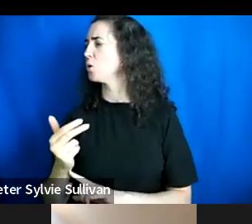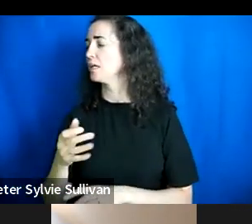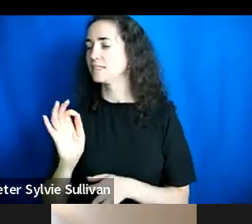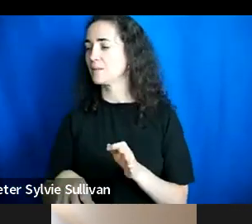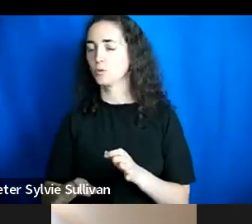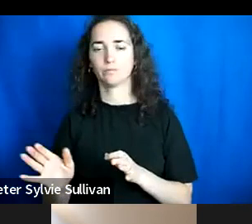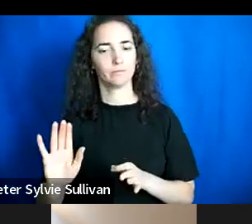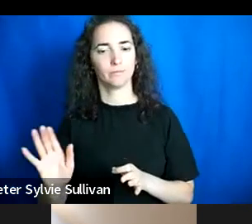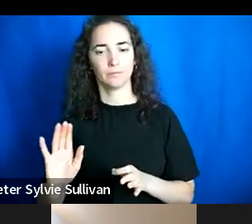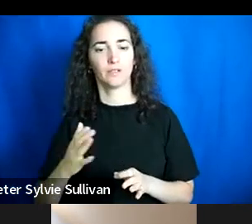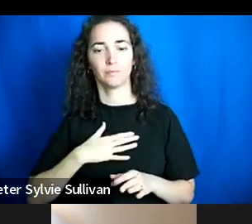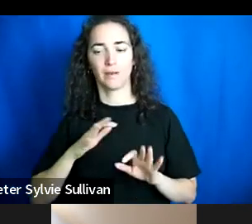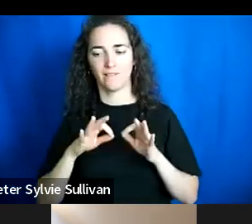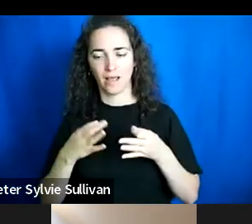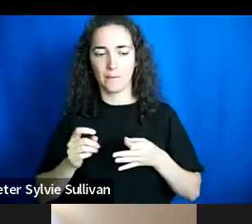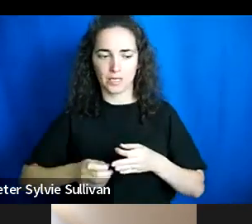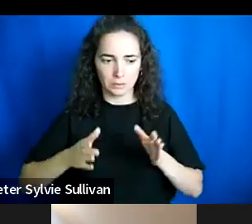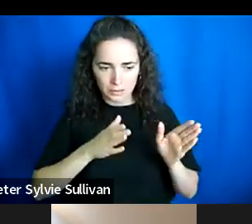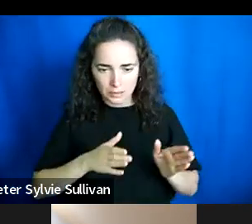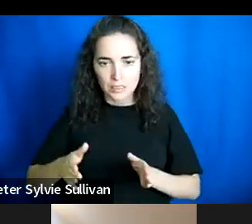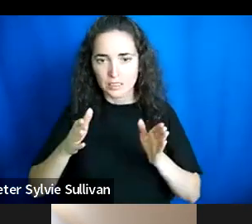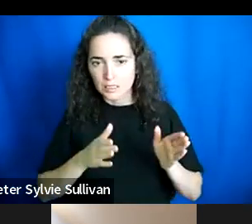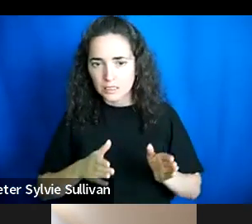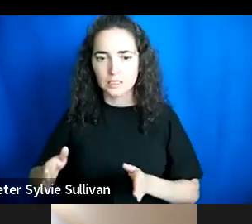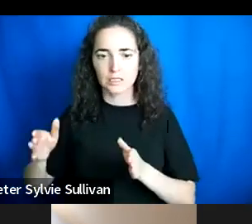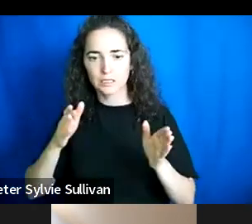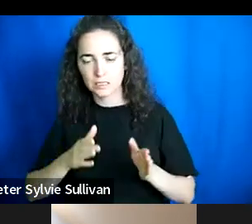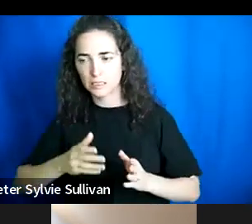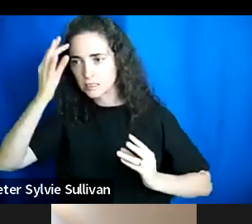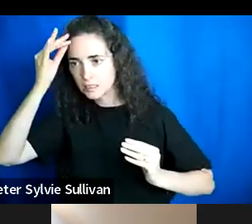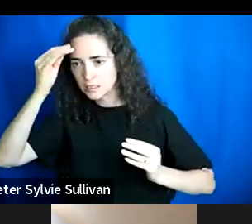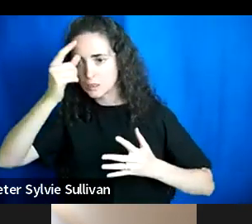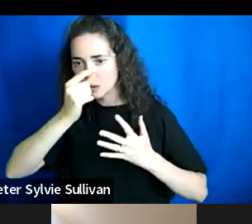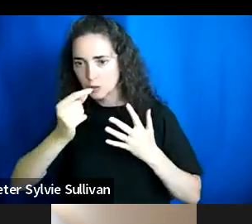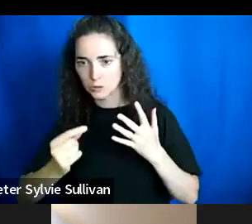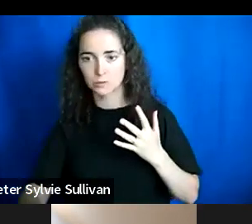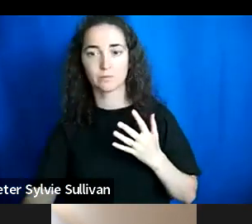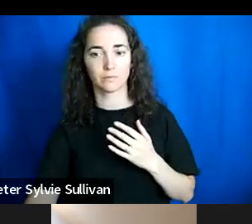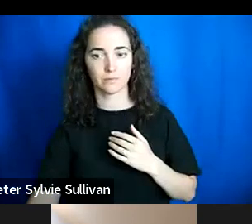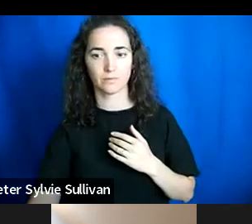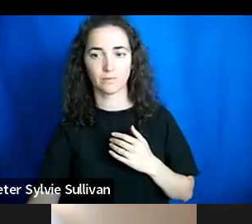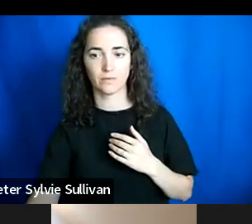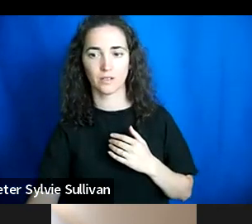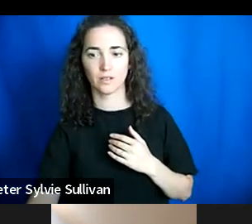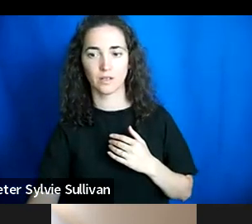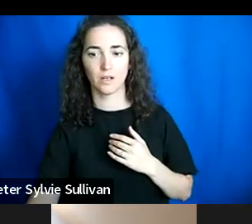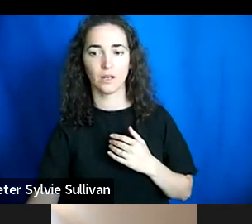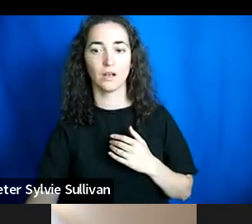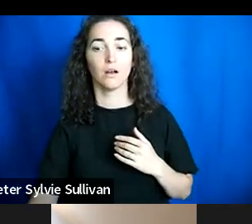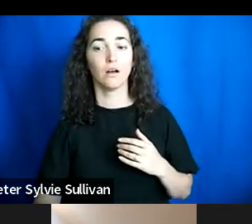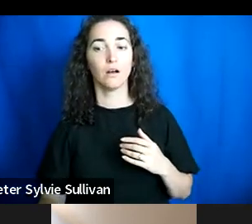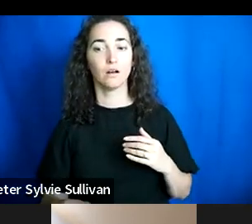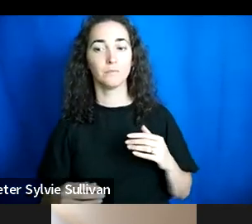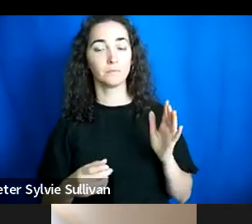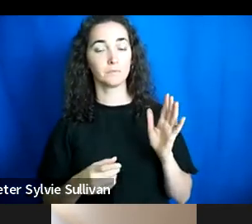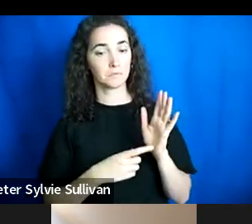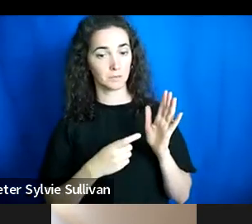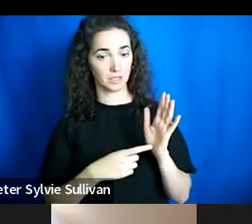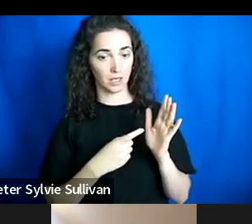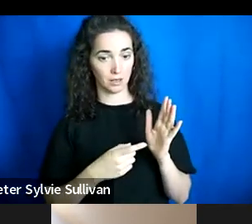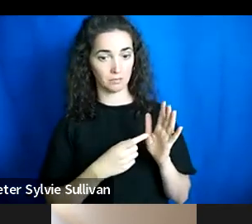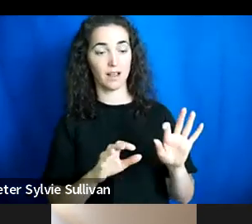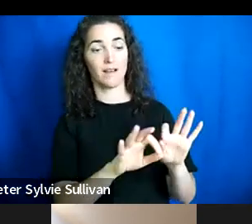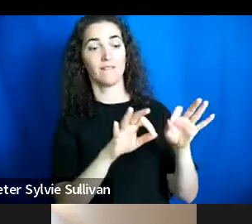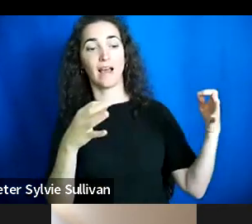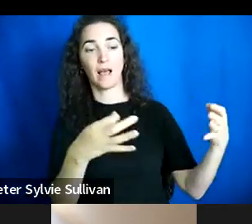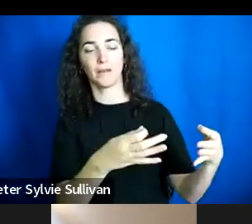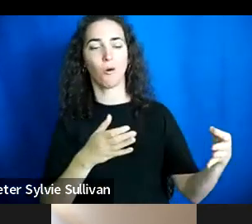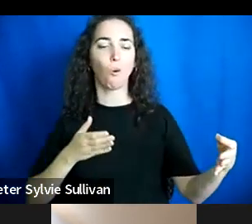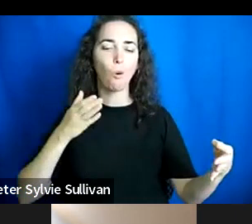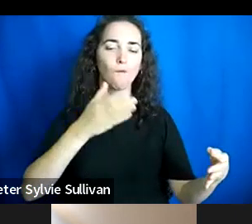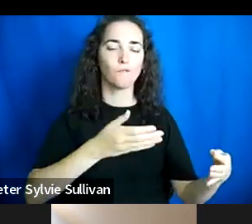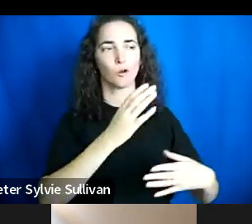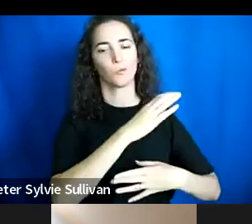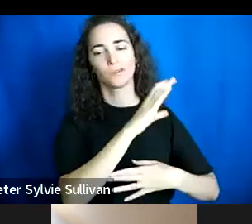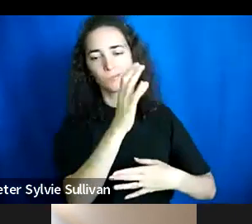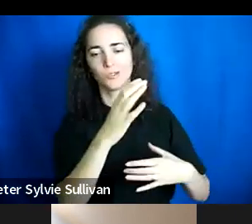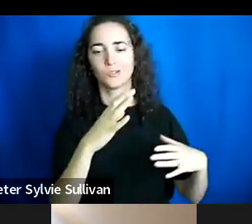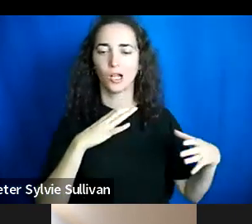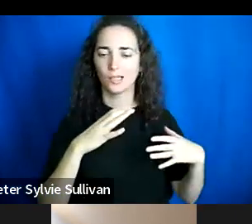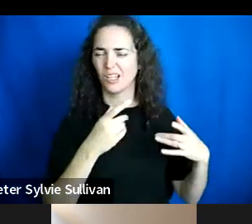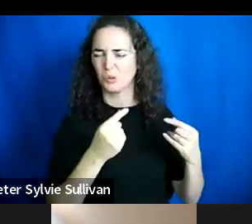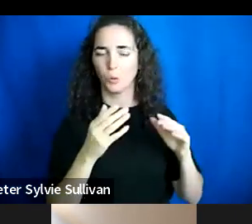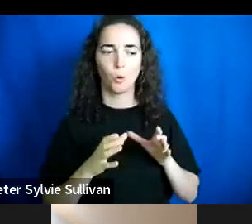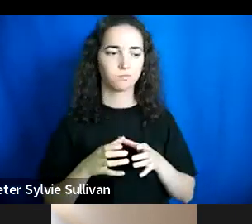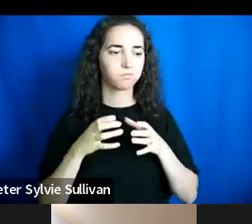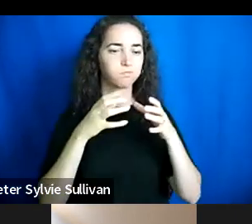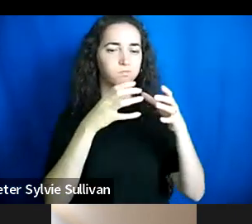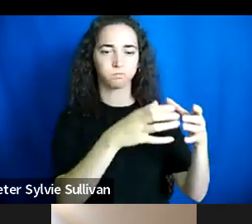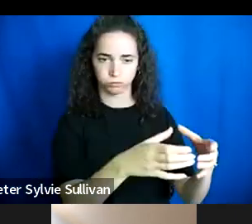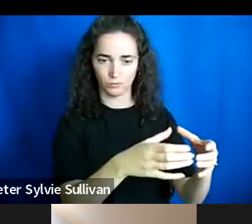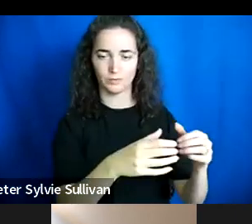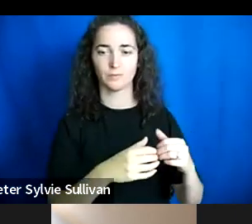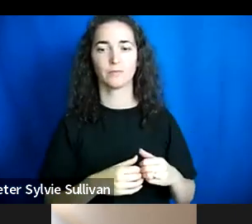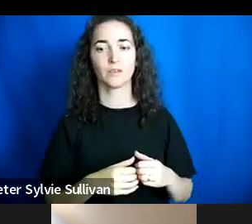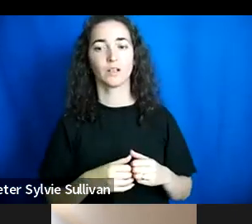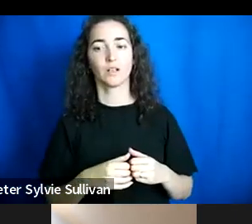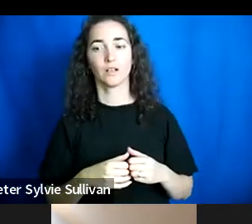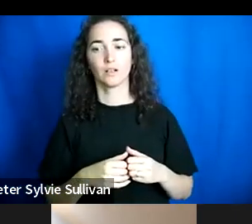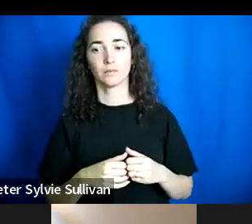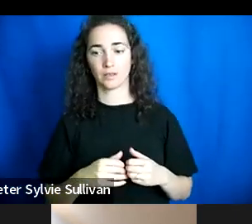there's so many things you have to to think about and even as far as when you go to other family members houses for Christmas or holidays, and and things like that you know we've got so comfortable in our own